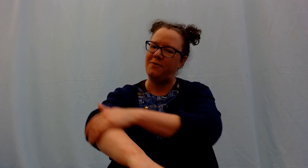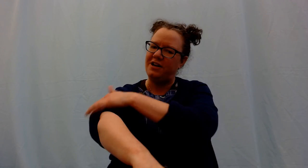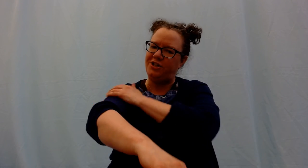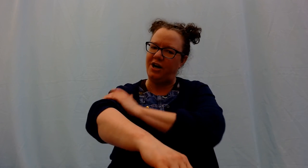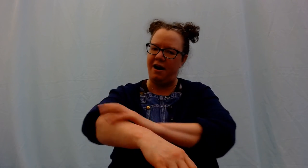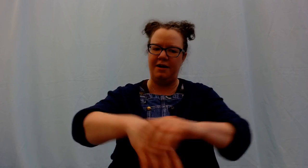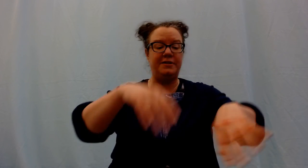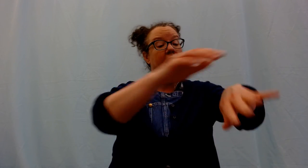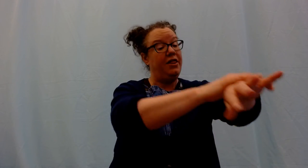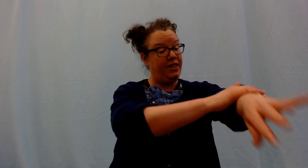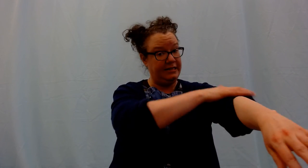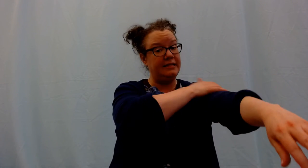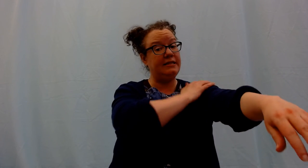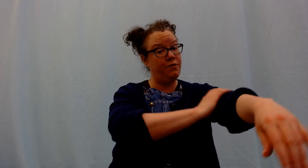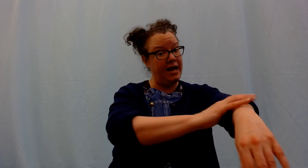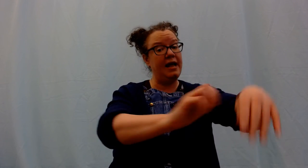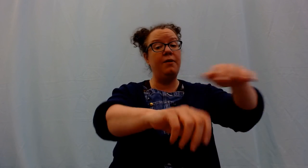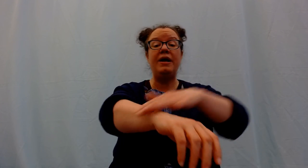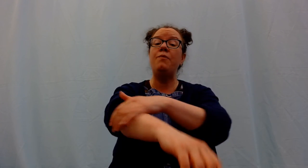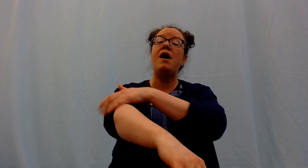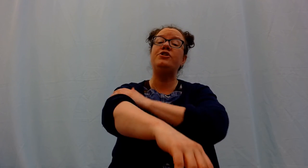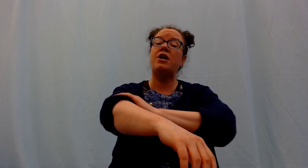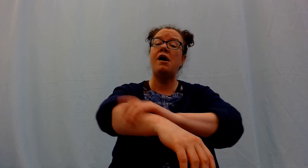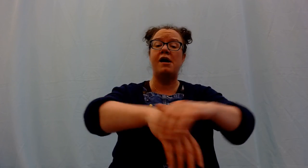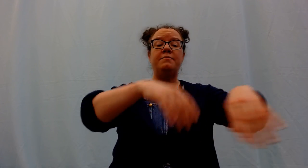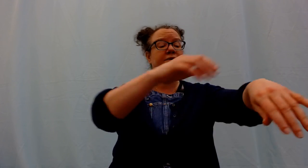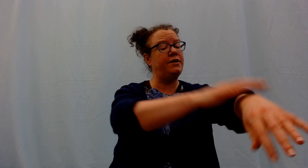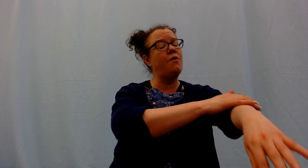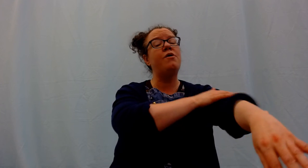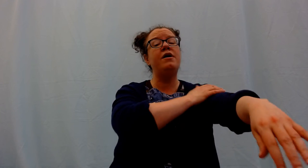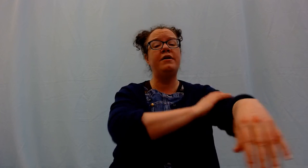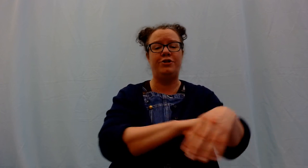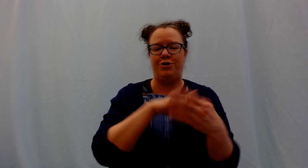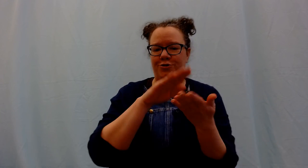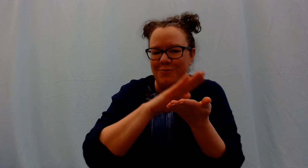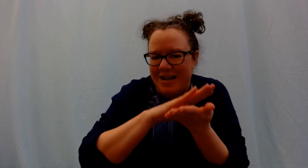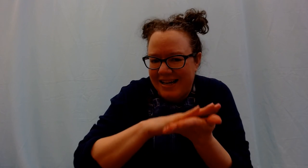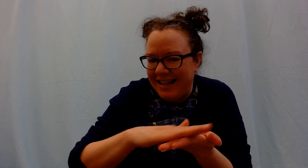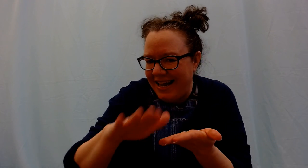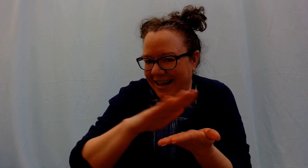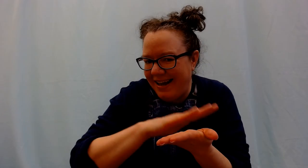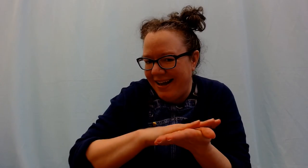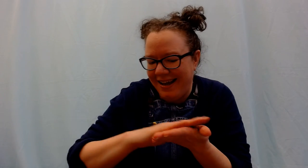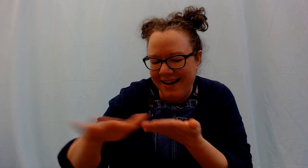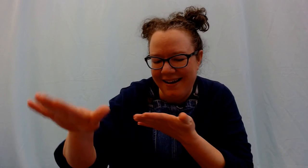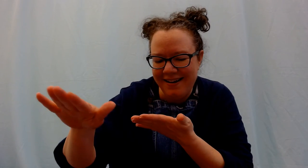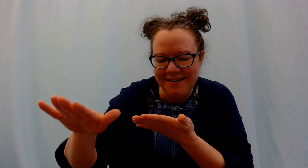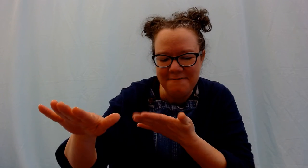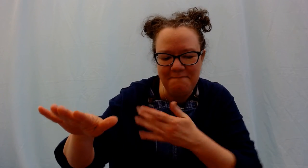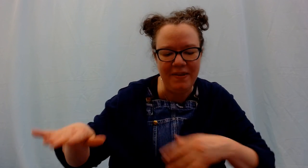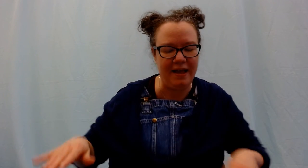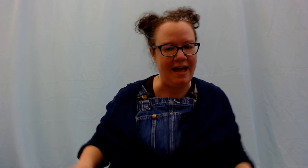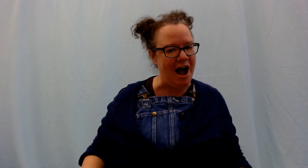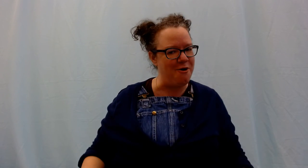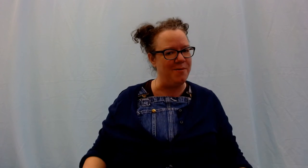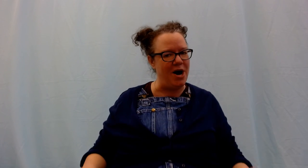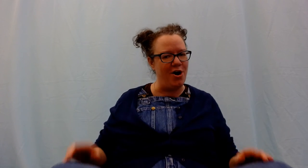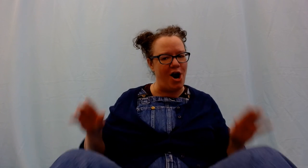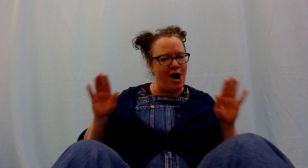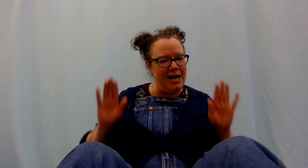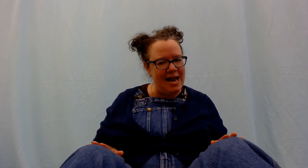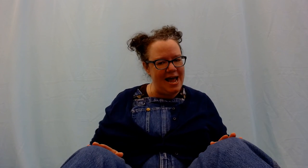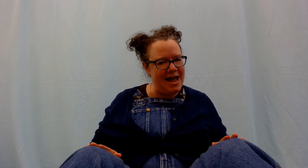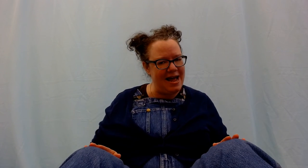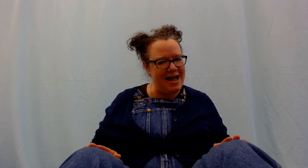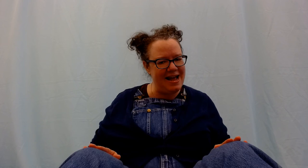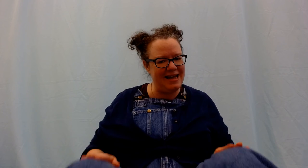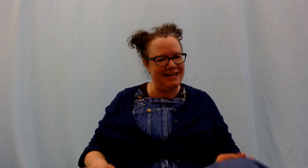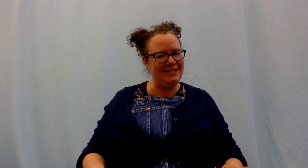#wash our arms. This is the way we wash our arms in order to be clean.# How about our legs?